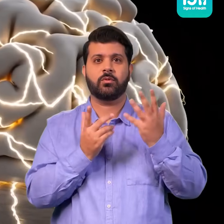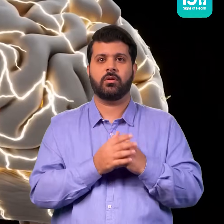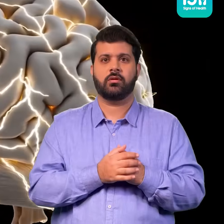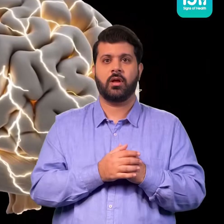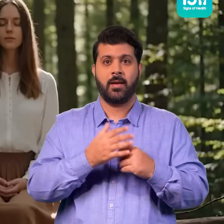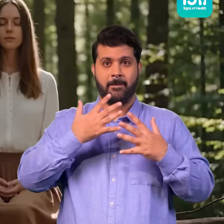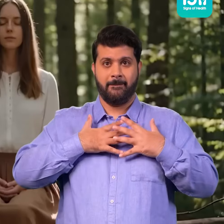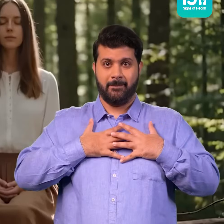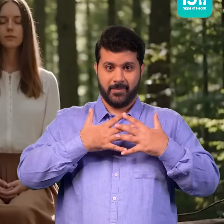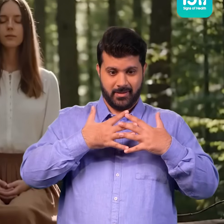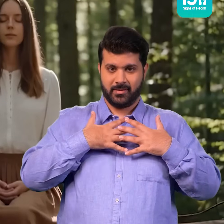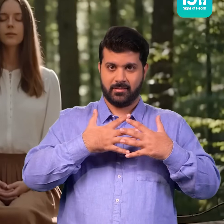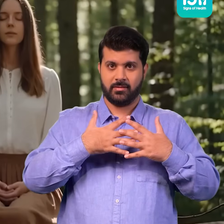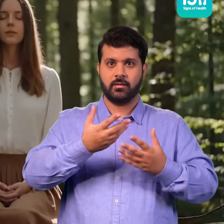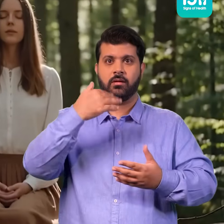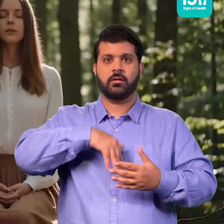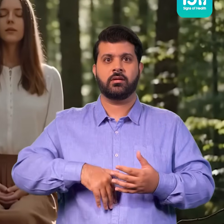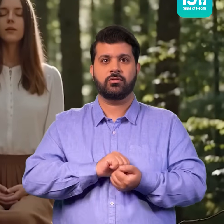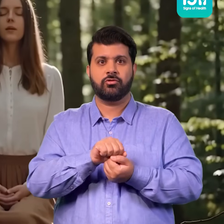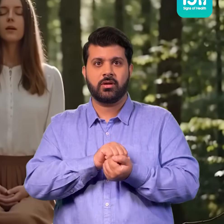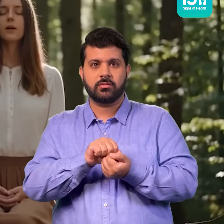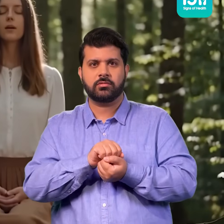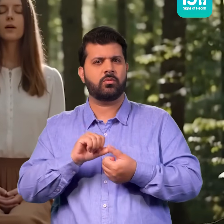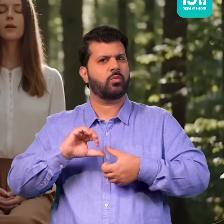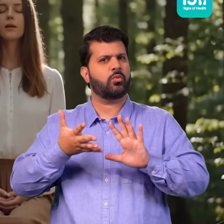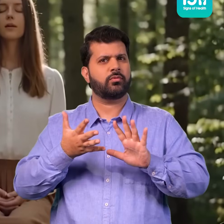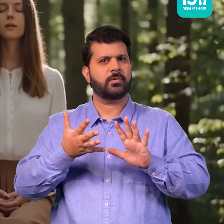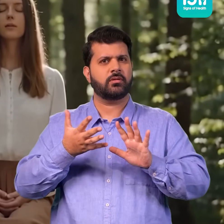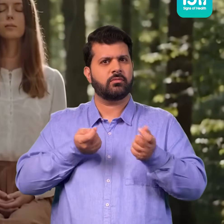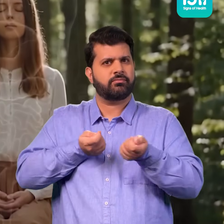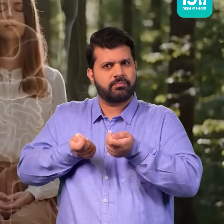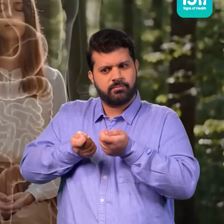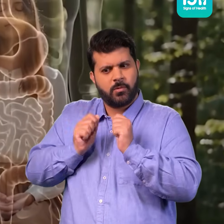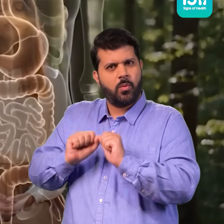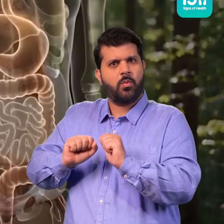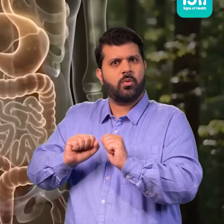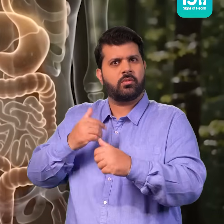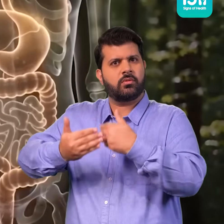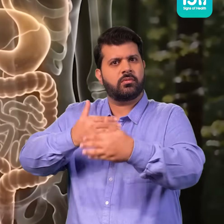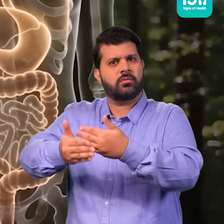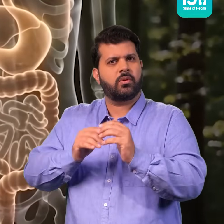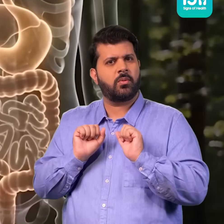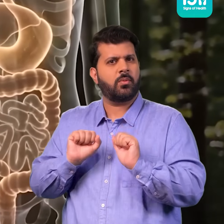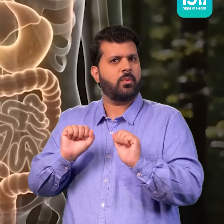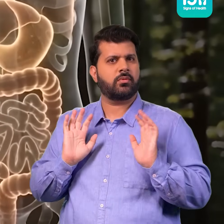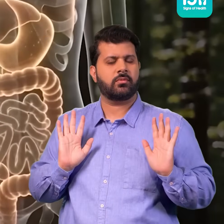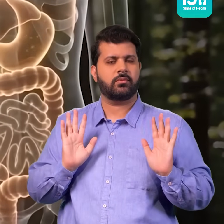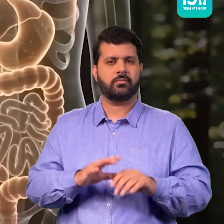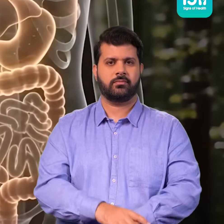4. Many processes like breathing and digestion happen naturally.